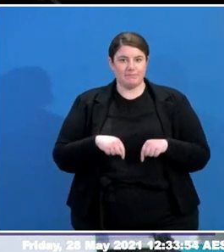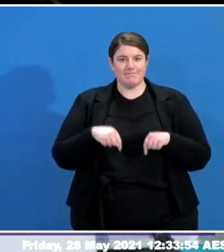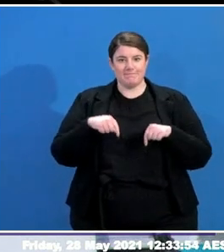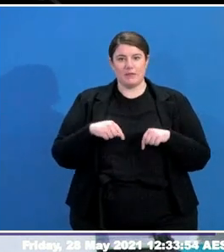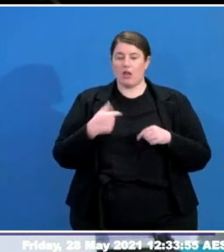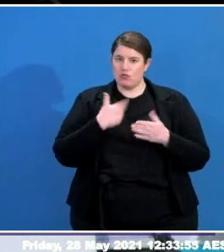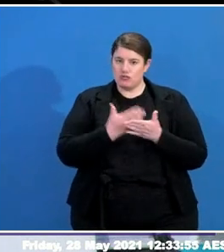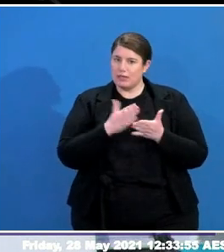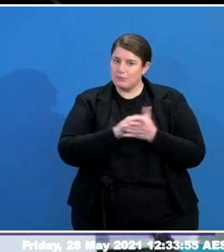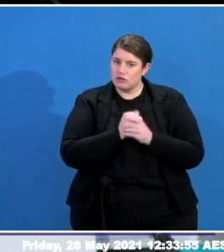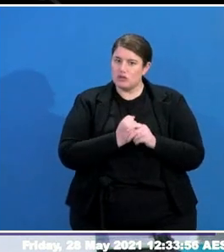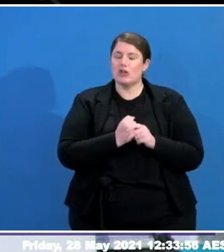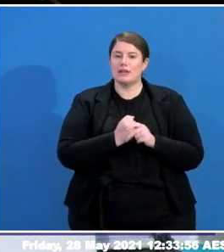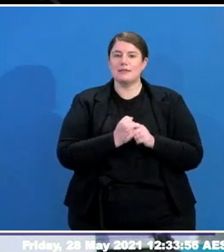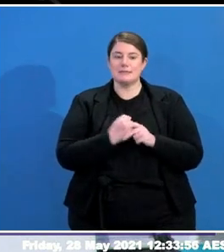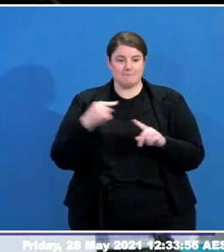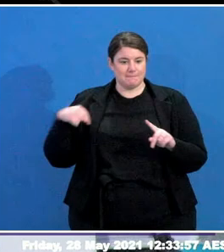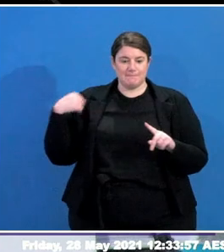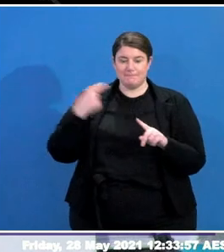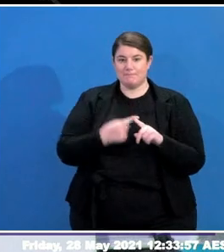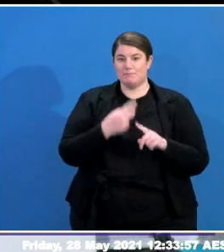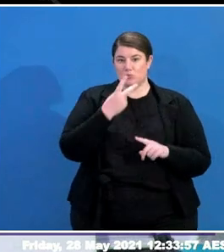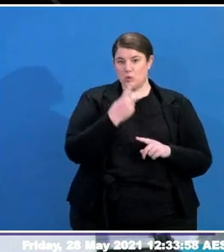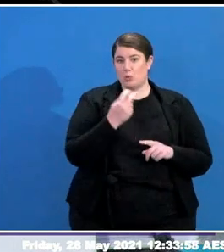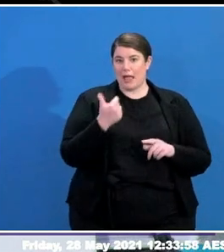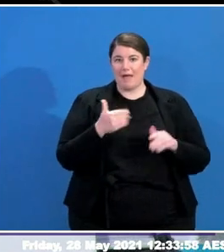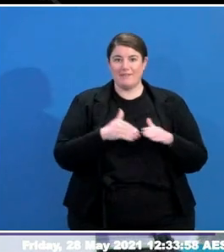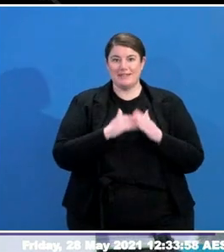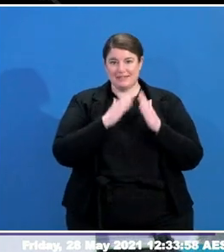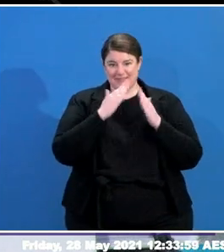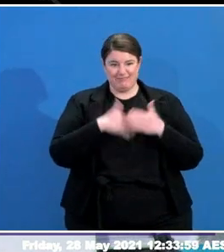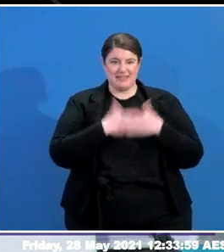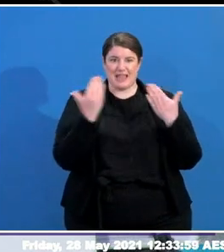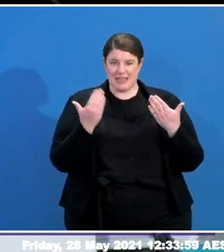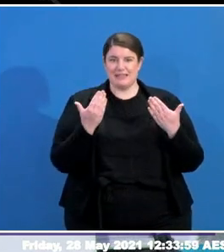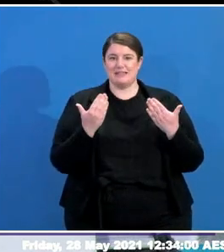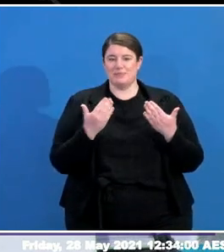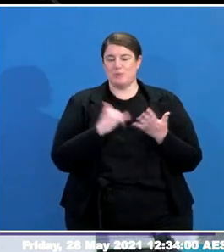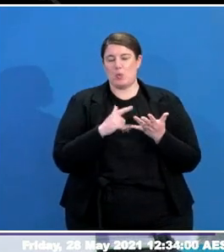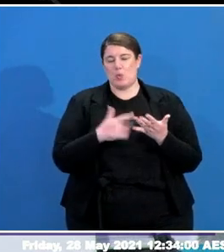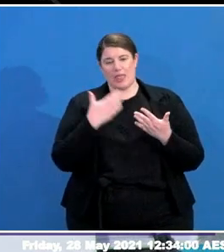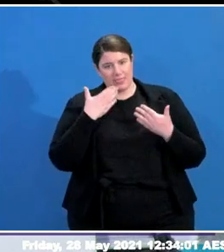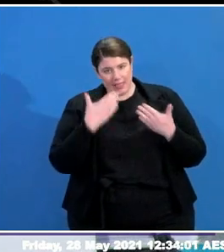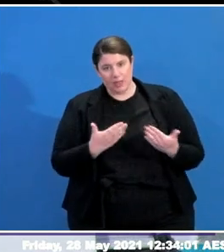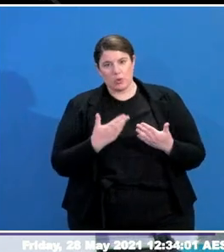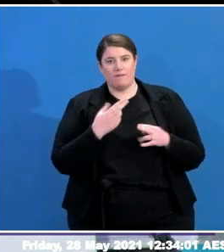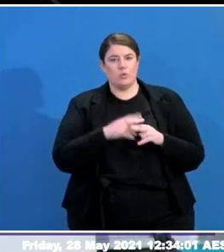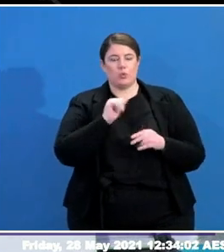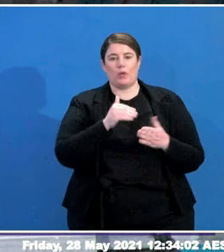I appreciate that it has been a long examination for you. Thank you for all your assistance.